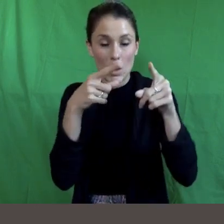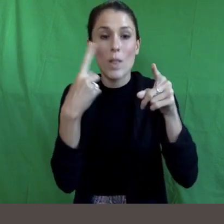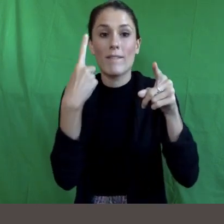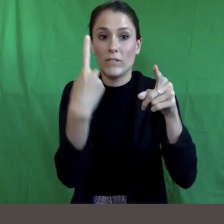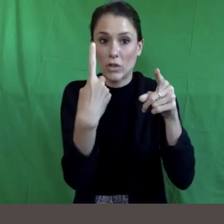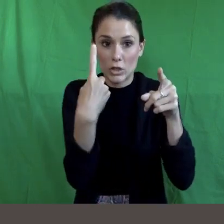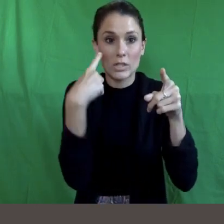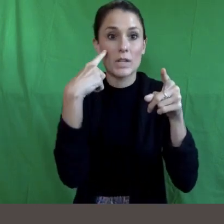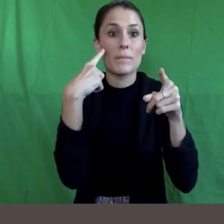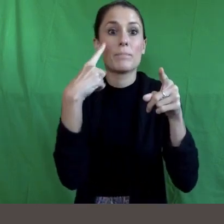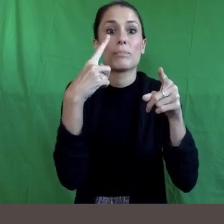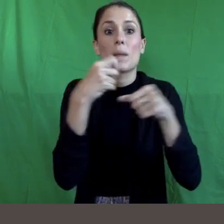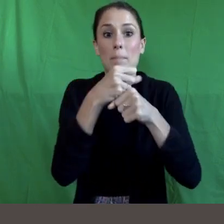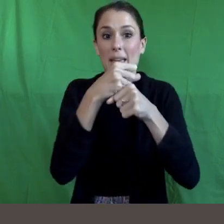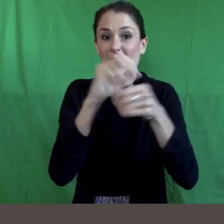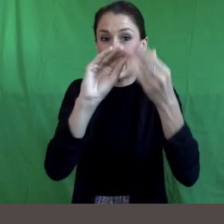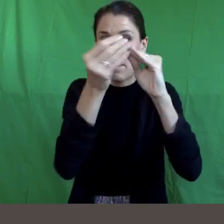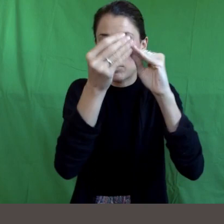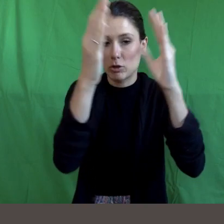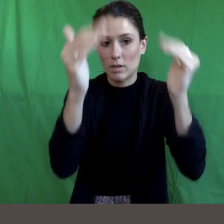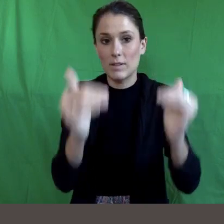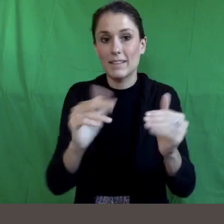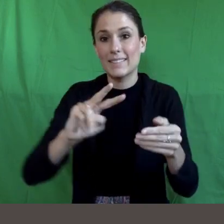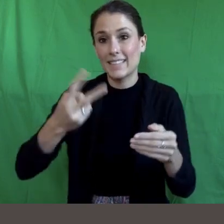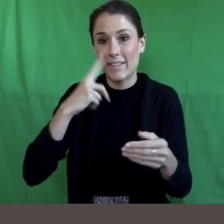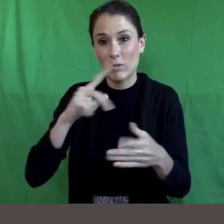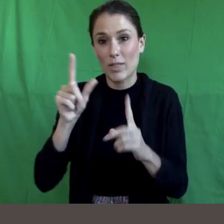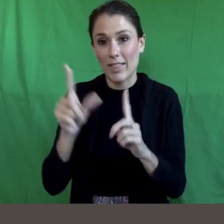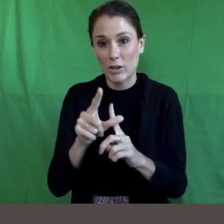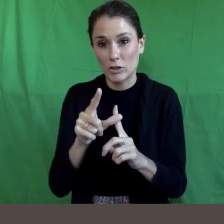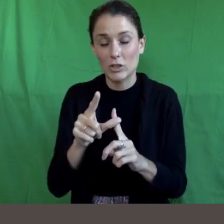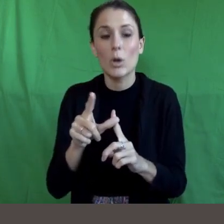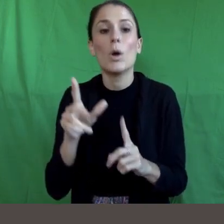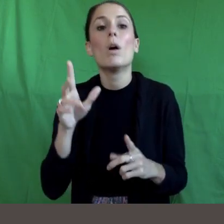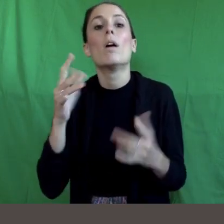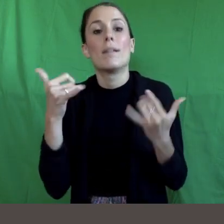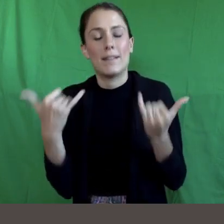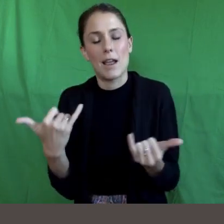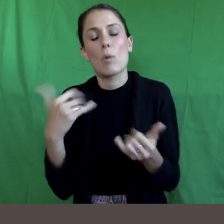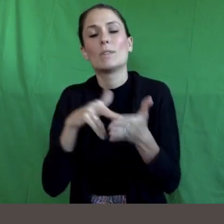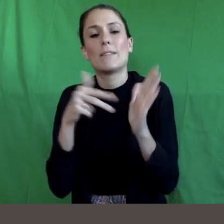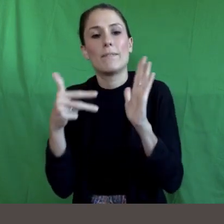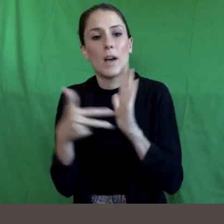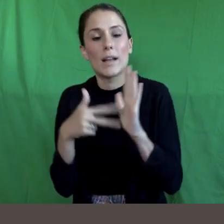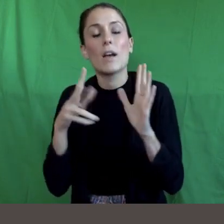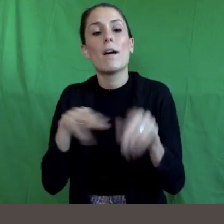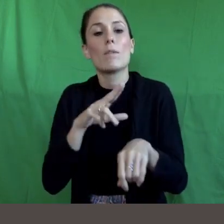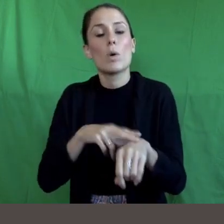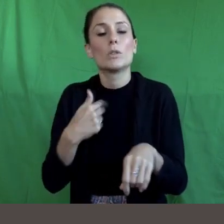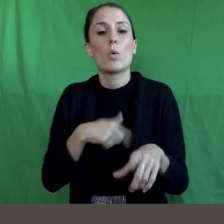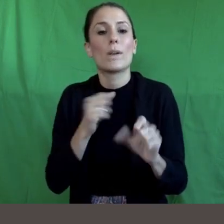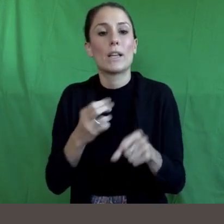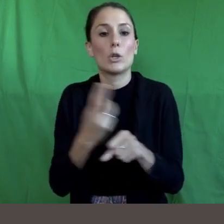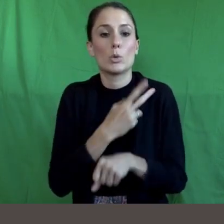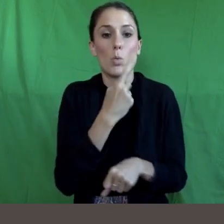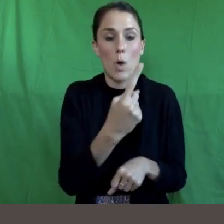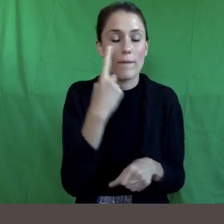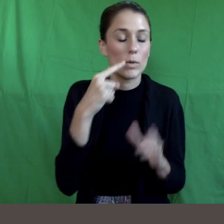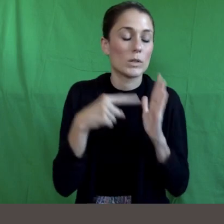So the first one yields just the digits. The second one just yields the letters. Let's go ahead and define these generator functions. And of course, we can use one of them.